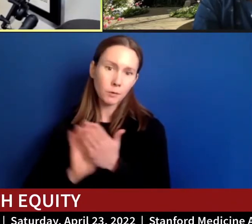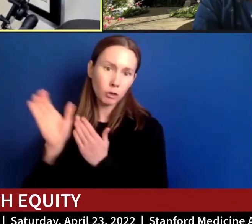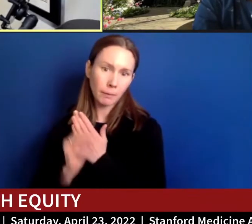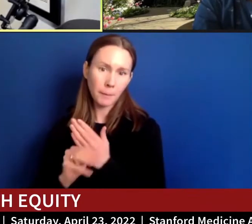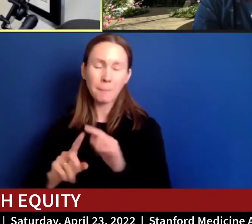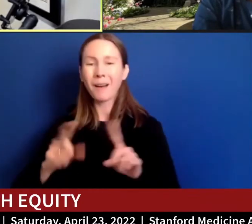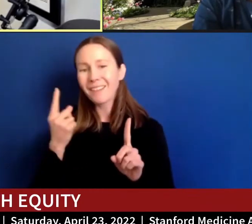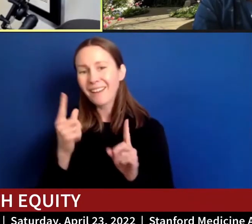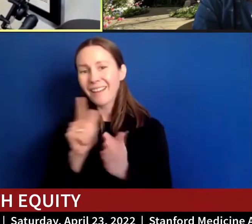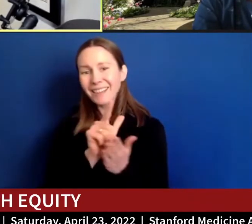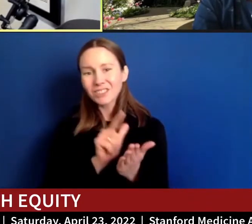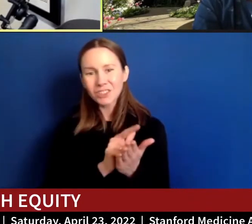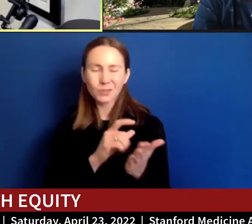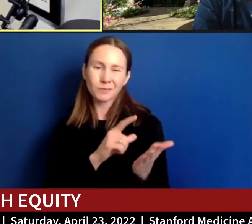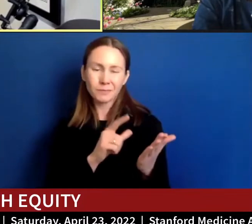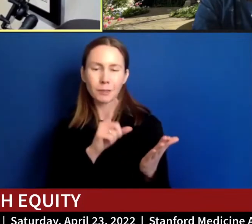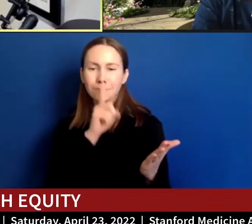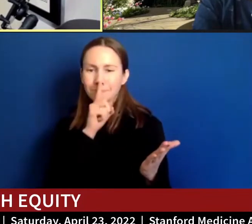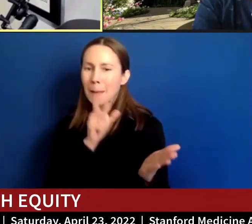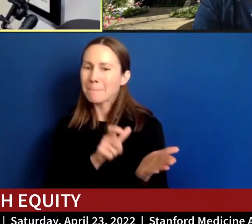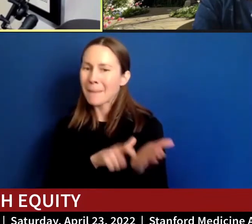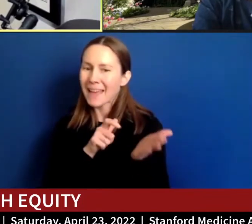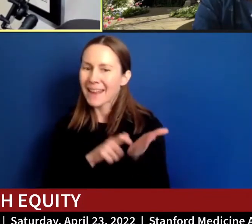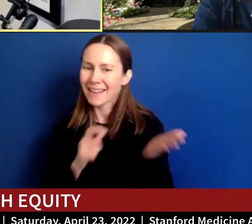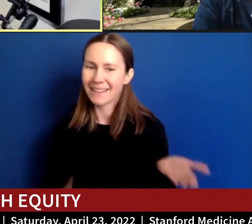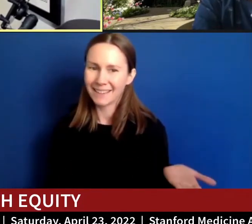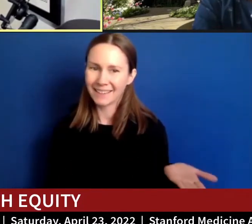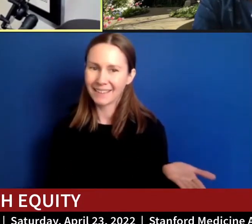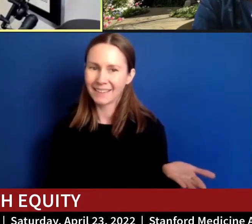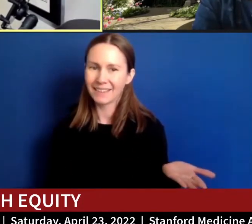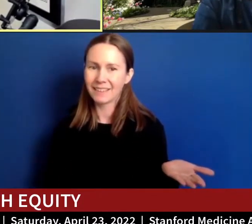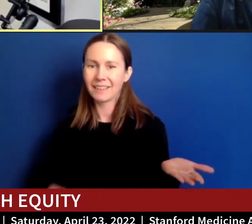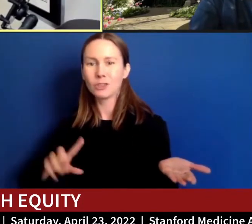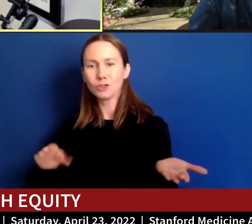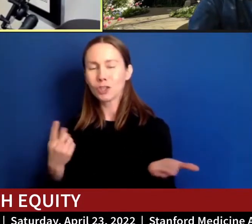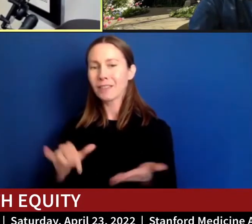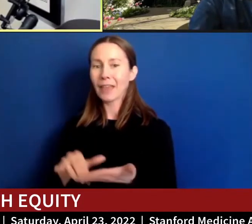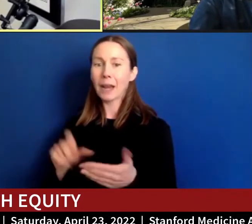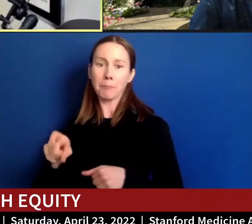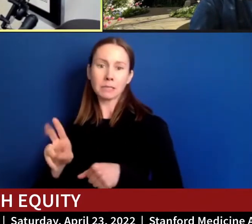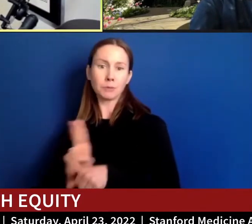doesn't say it has to be mandated, and that it has to be used once it's disseminated to